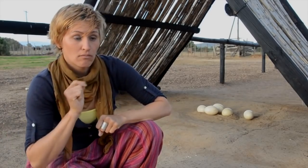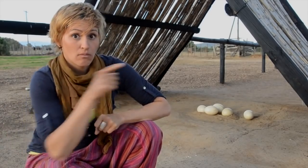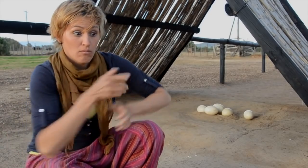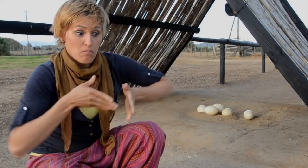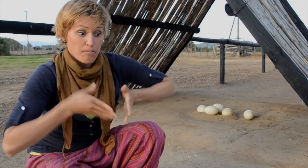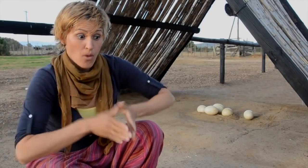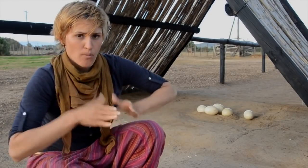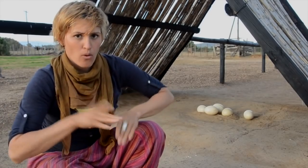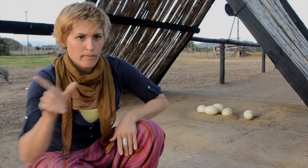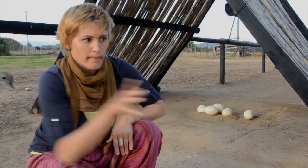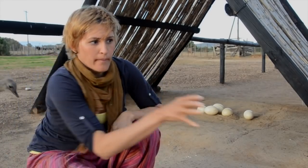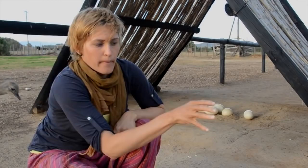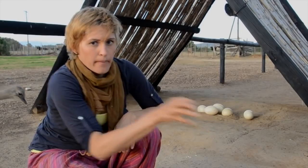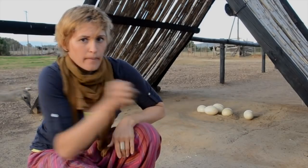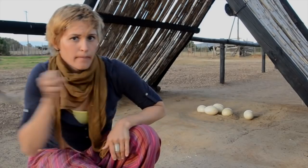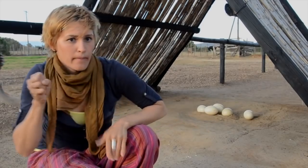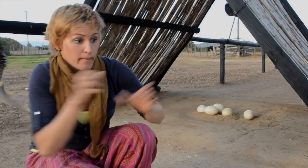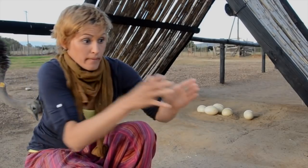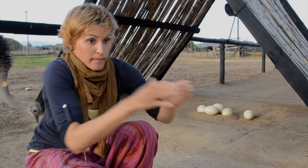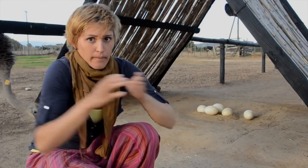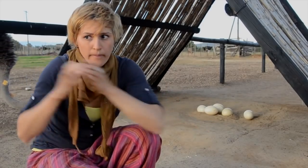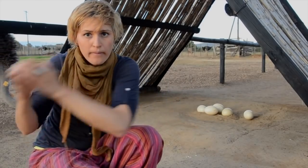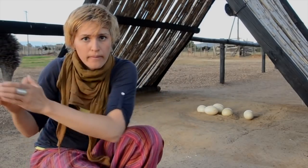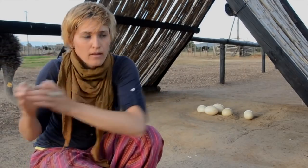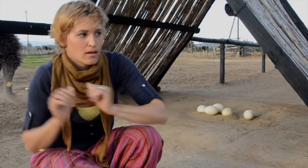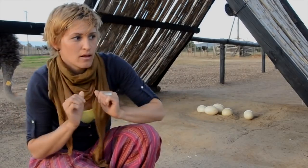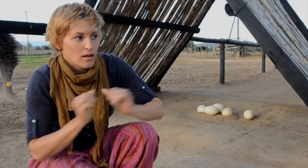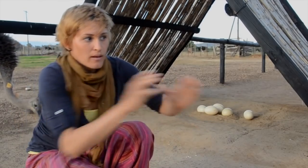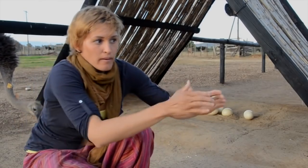Workers at the farm would sneak away an